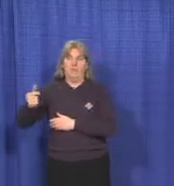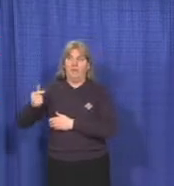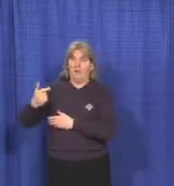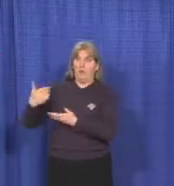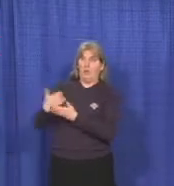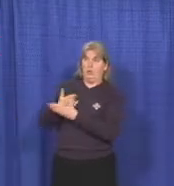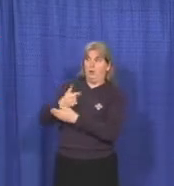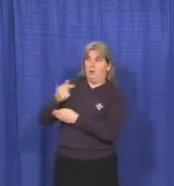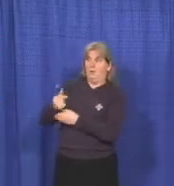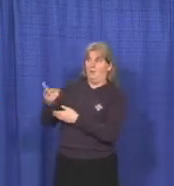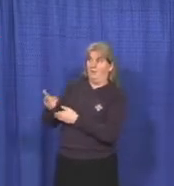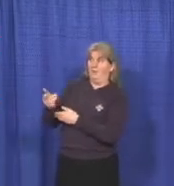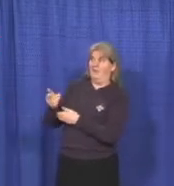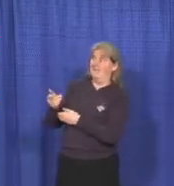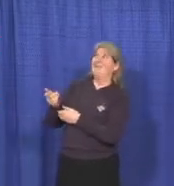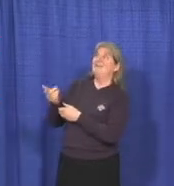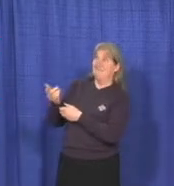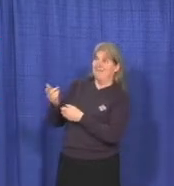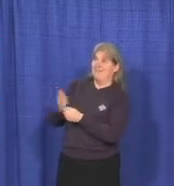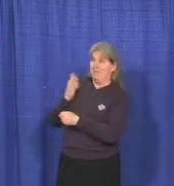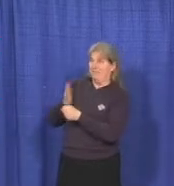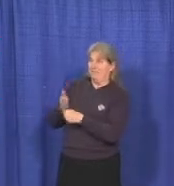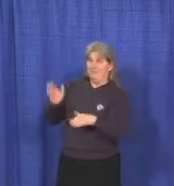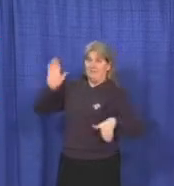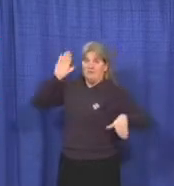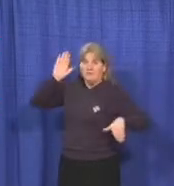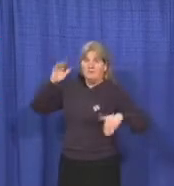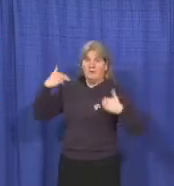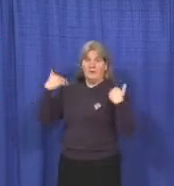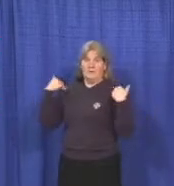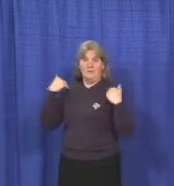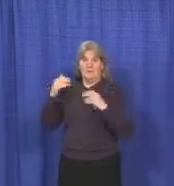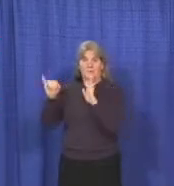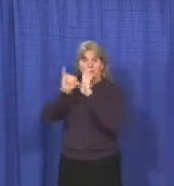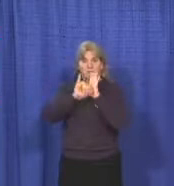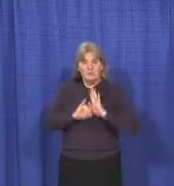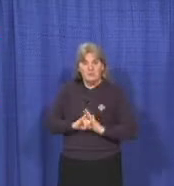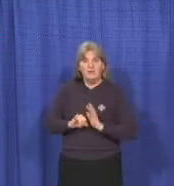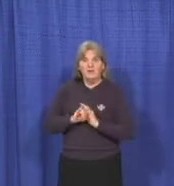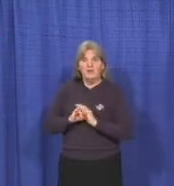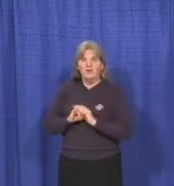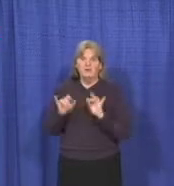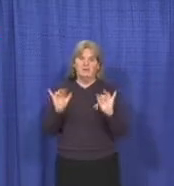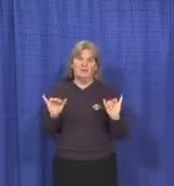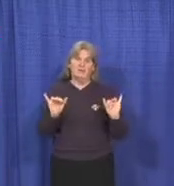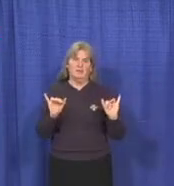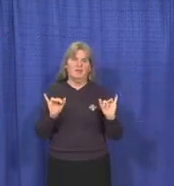assembly have been sworn in.